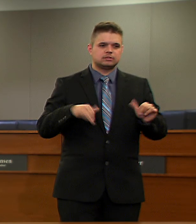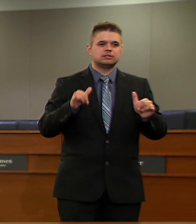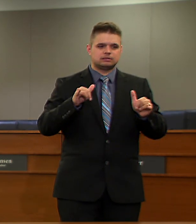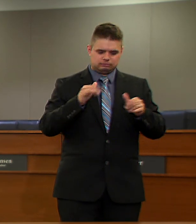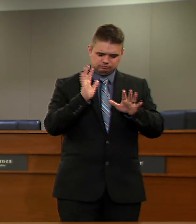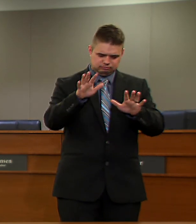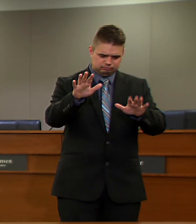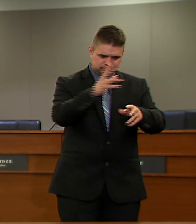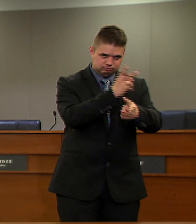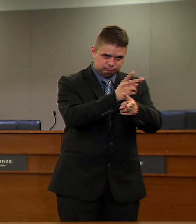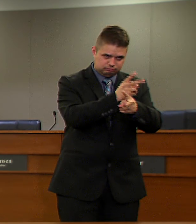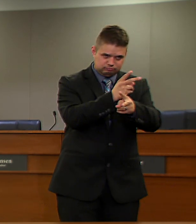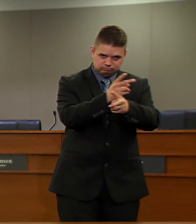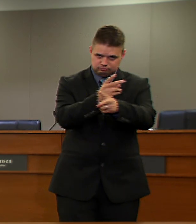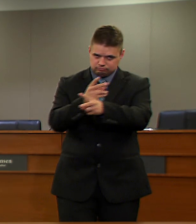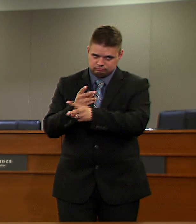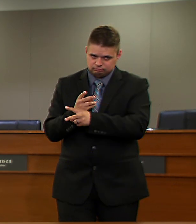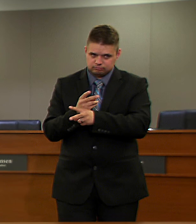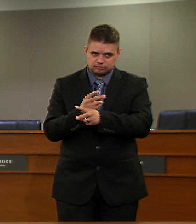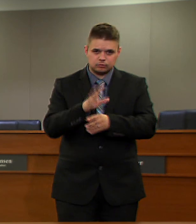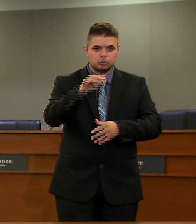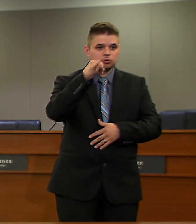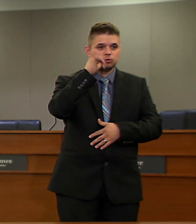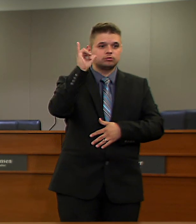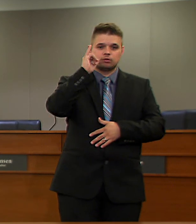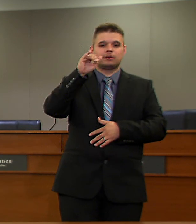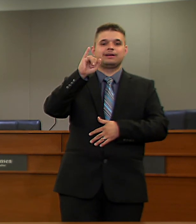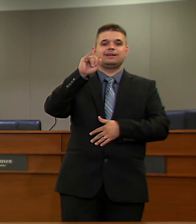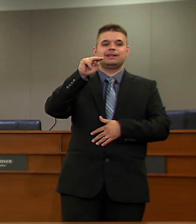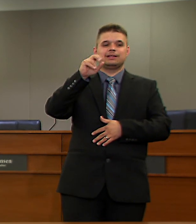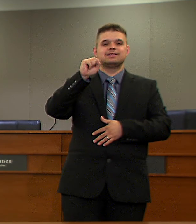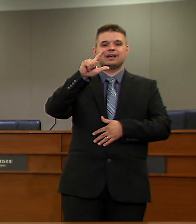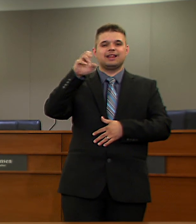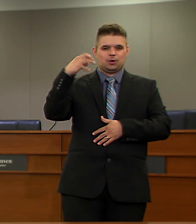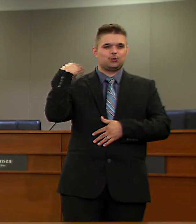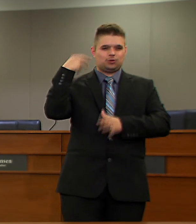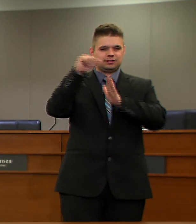Yesterday, Governor Inslee held a press conference, and while he didn't state whether or not